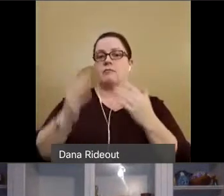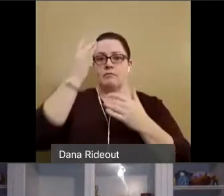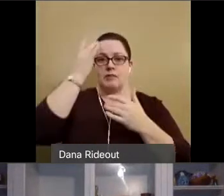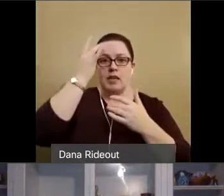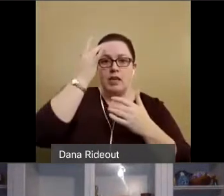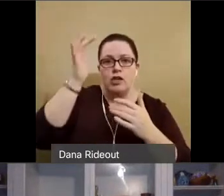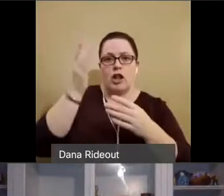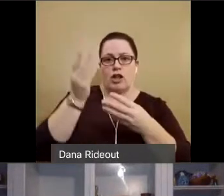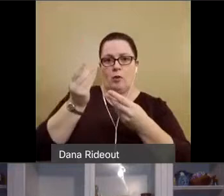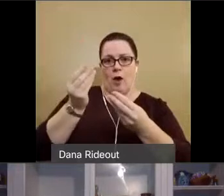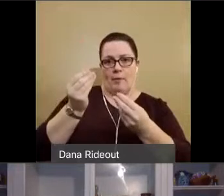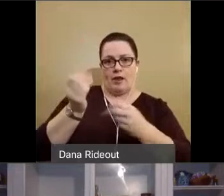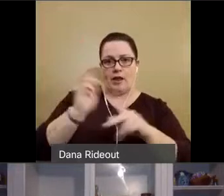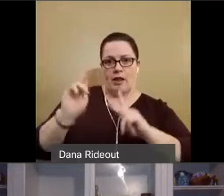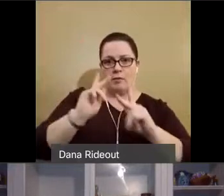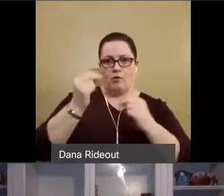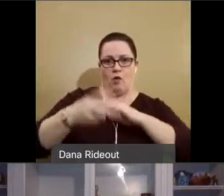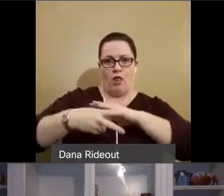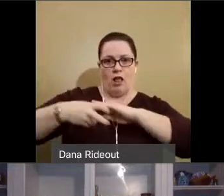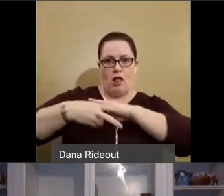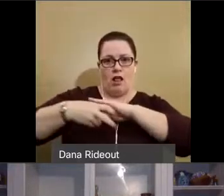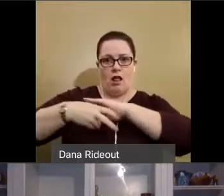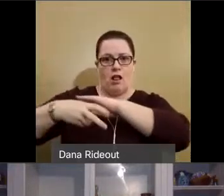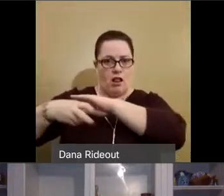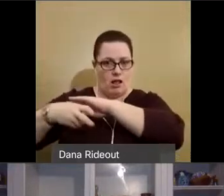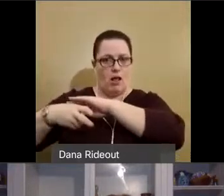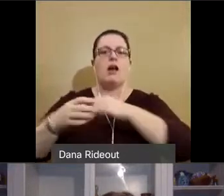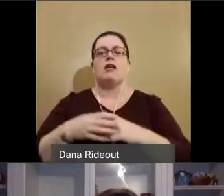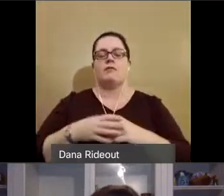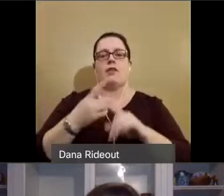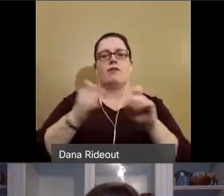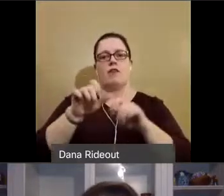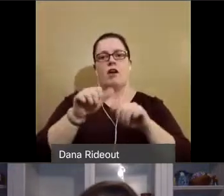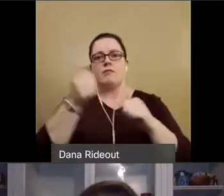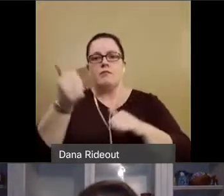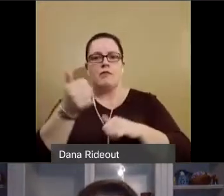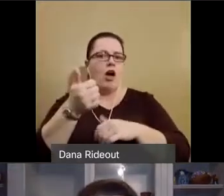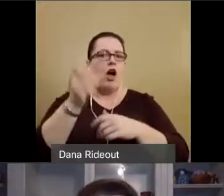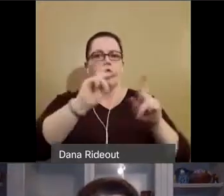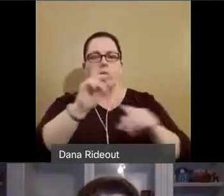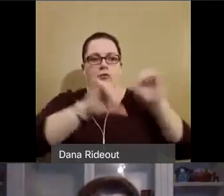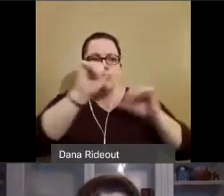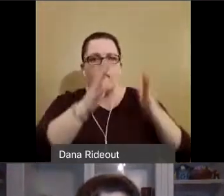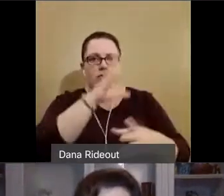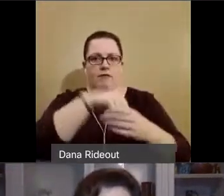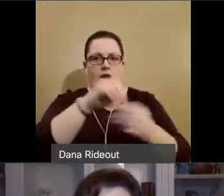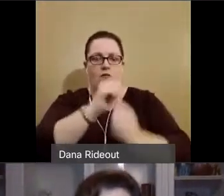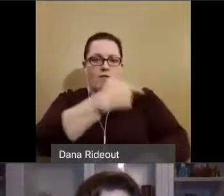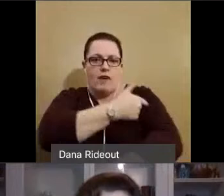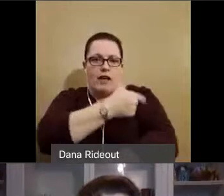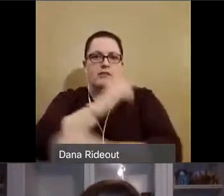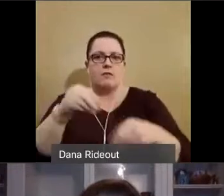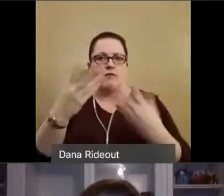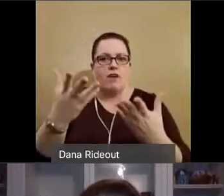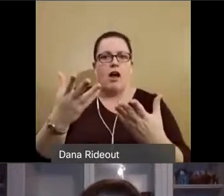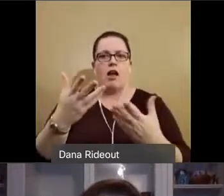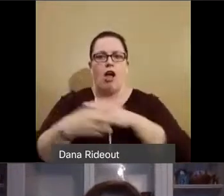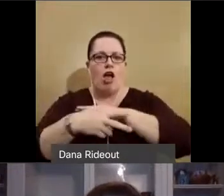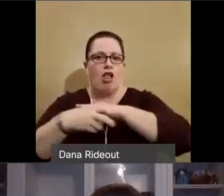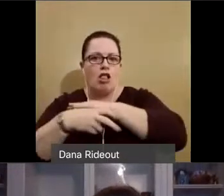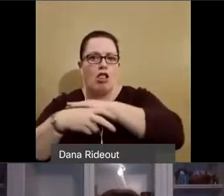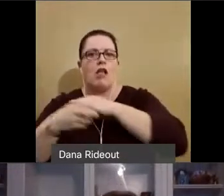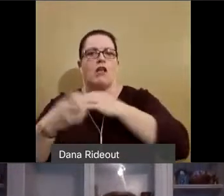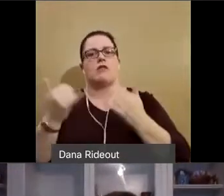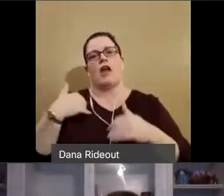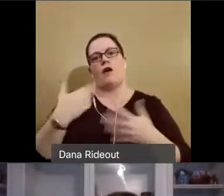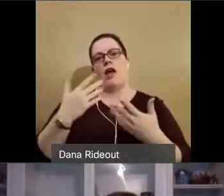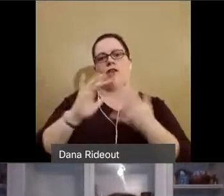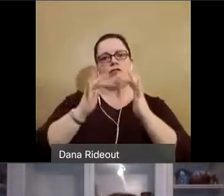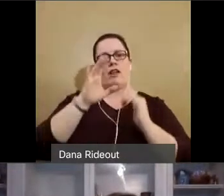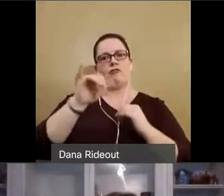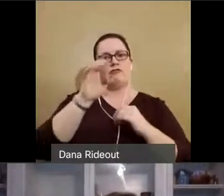Still the intellectual property from the servers of those scientists involved in vaccine, discovery delivery. So we have sort of cyber security threat there. That's very much linked to the vaccine.